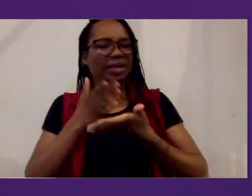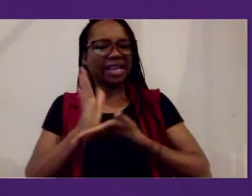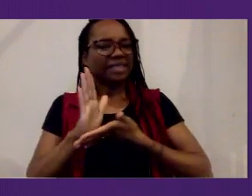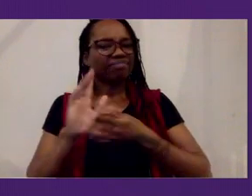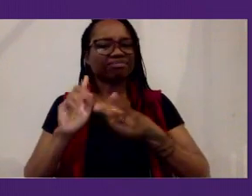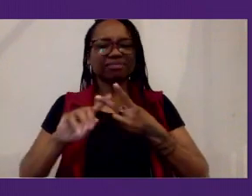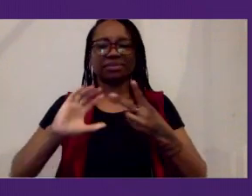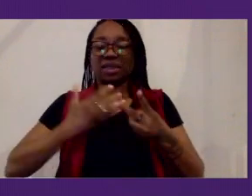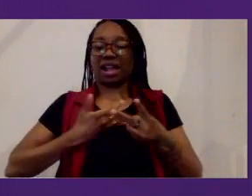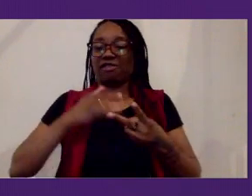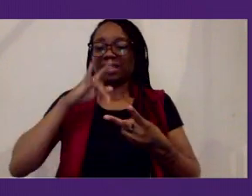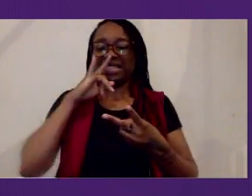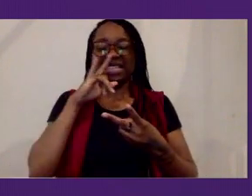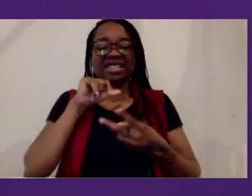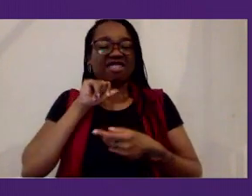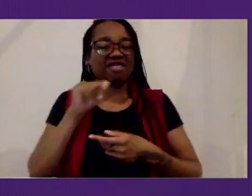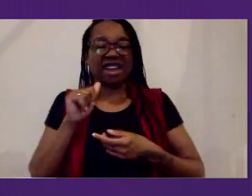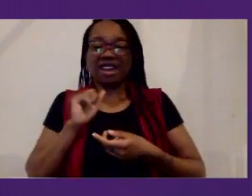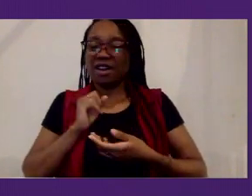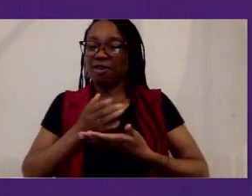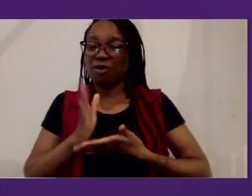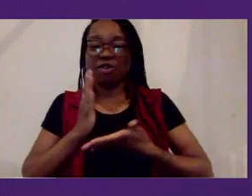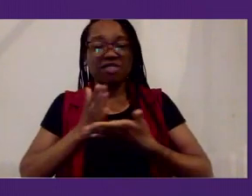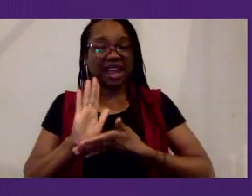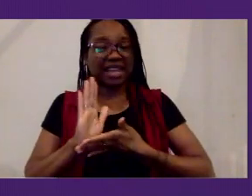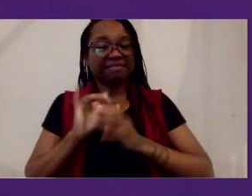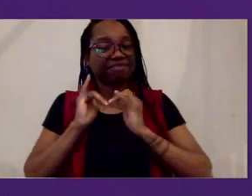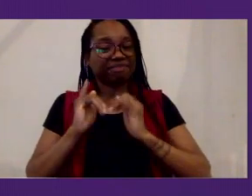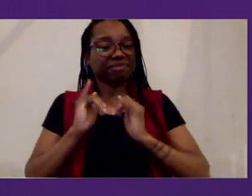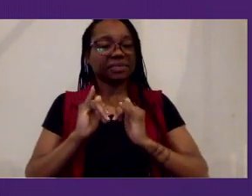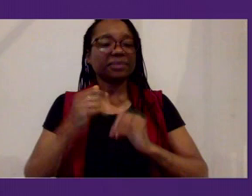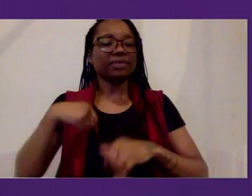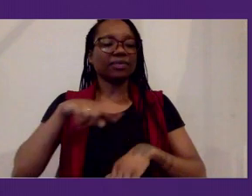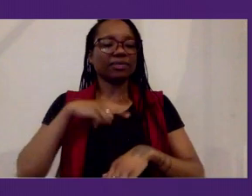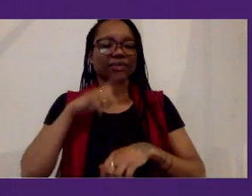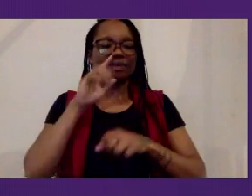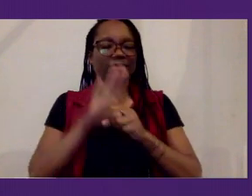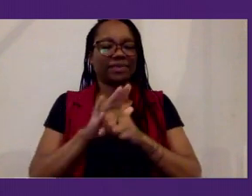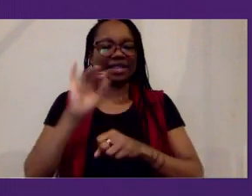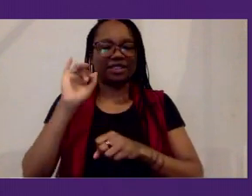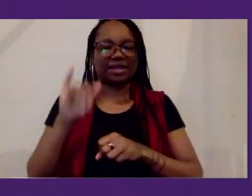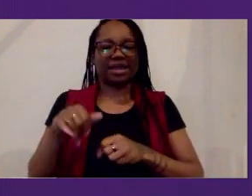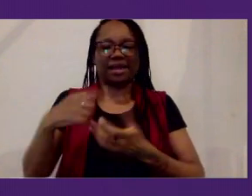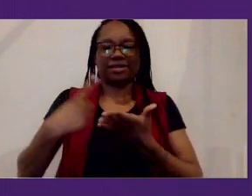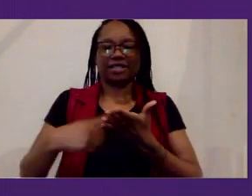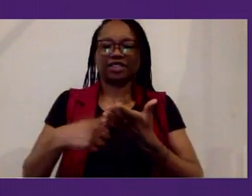And we committed in that particular conversation to each be kinder and gentler with each other and